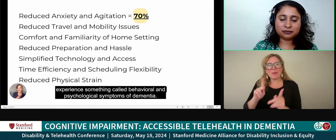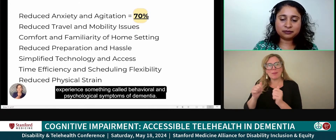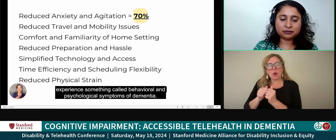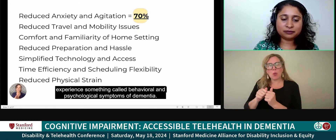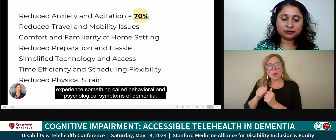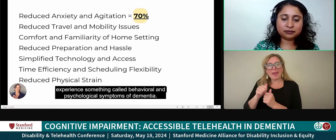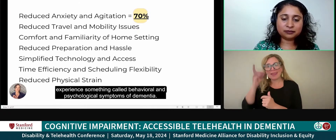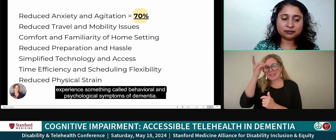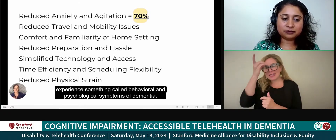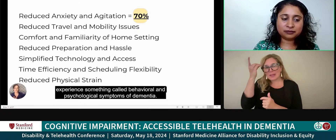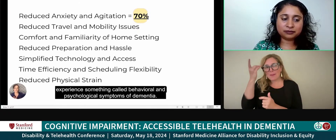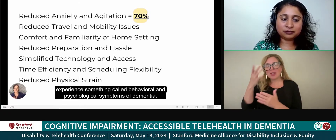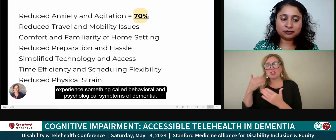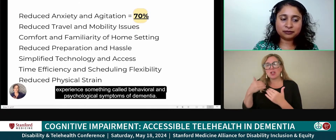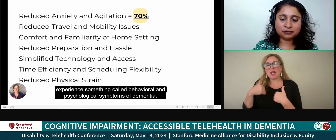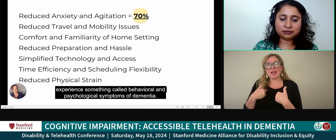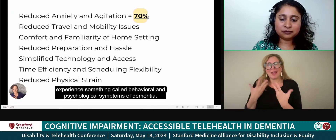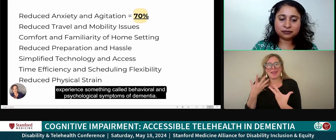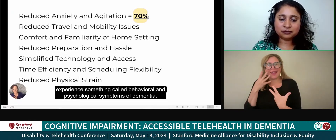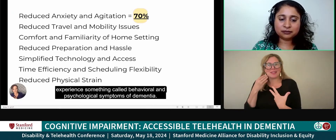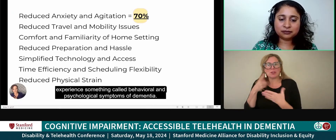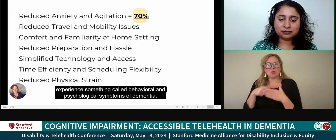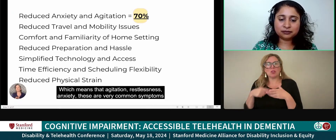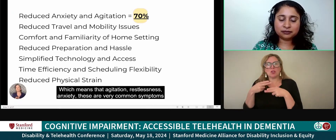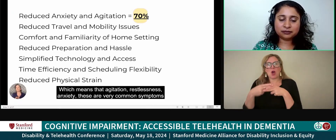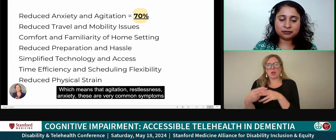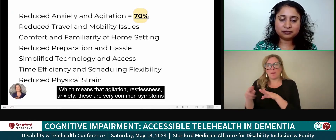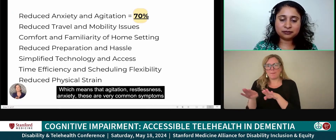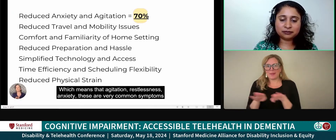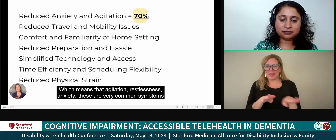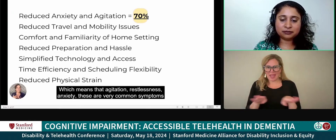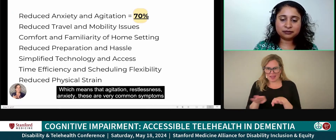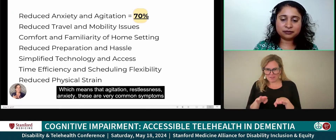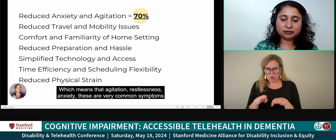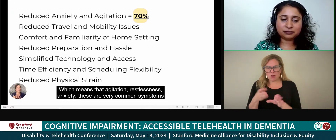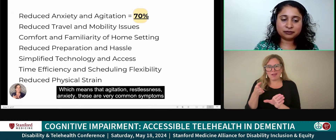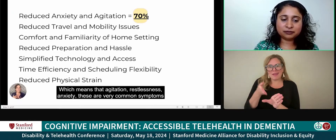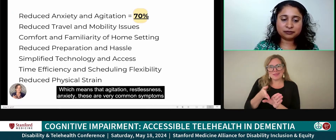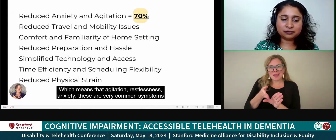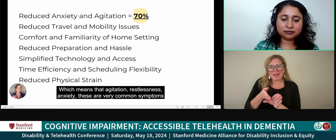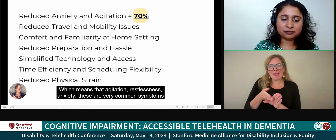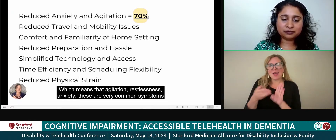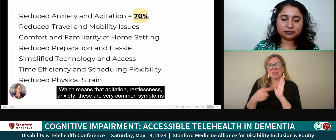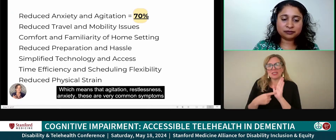and psychological symptoms of dementia. Which means that agitation, restlessness, anxiety,